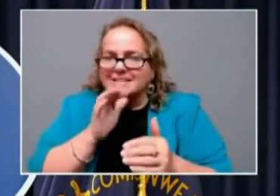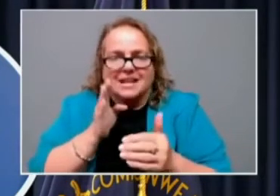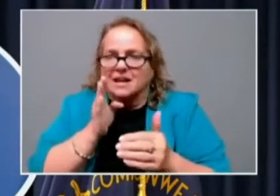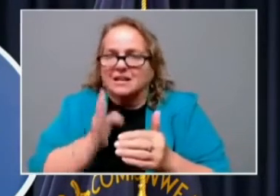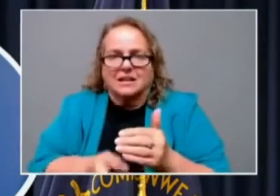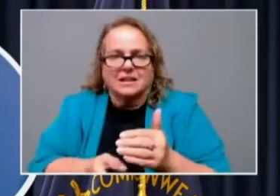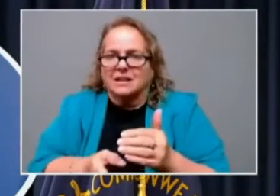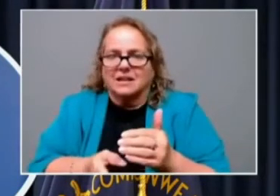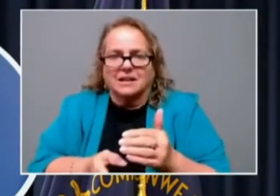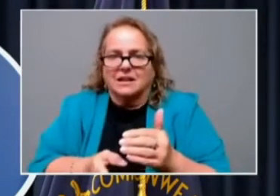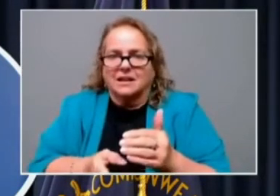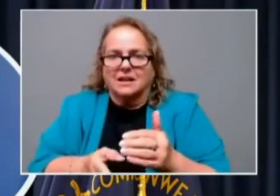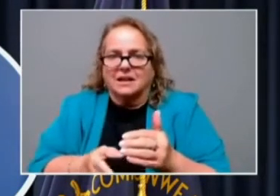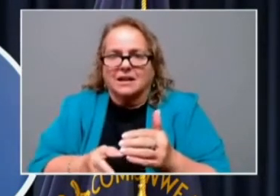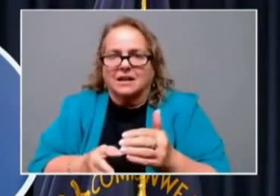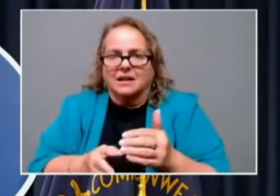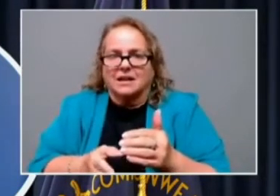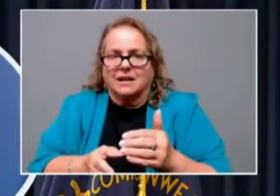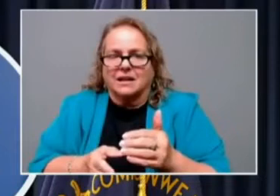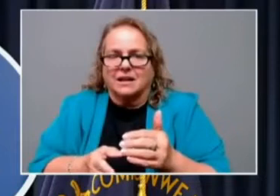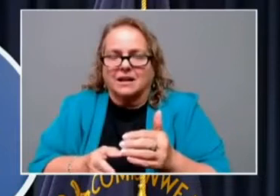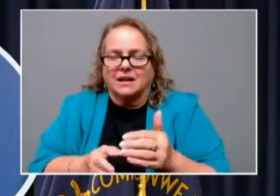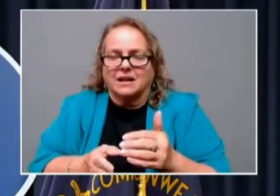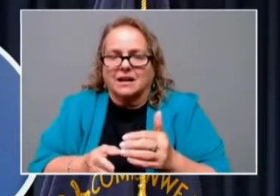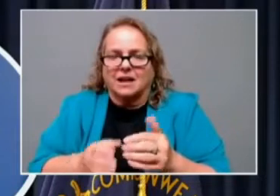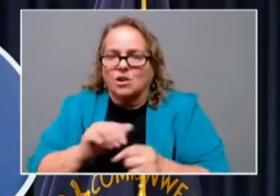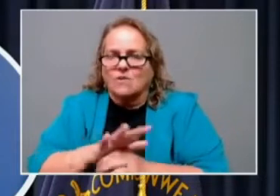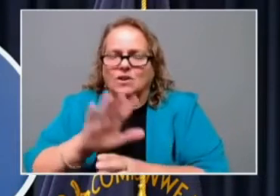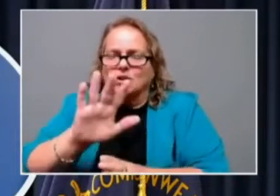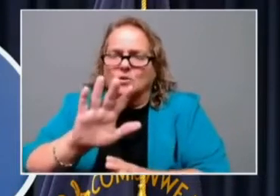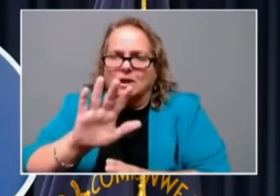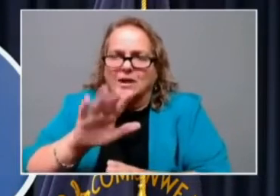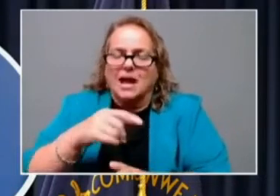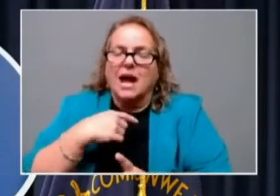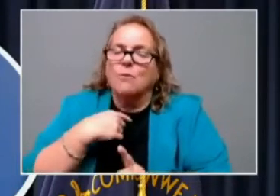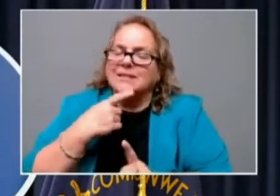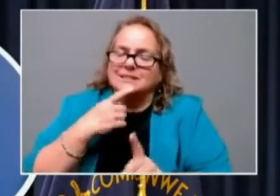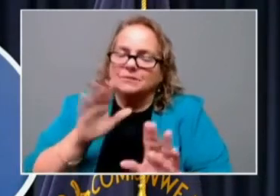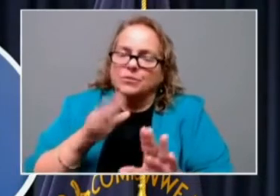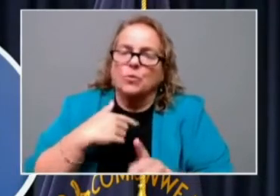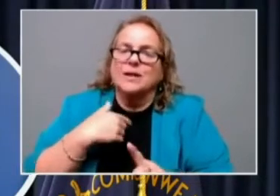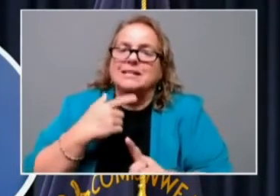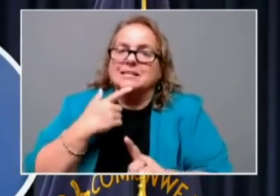I'm sorry. When we said, um, testing doesn't stop Covid. It just lets you